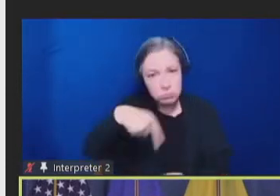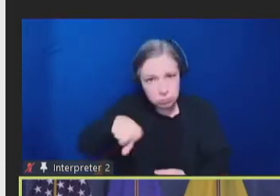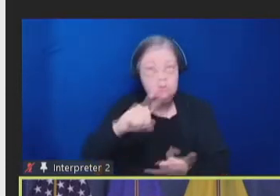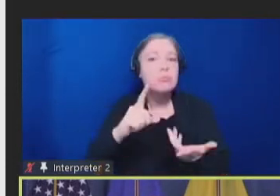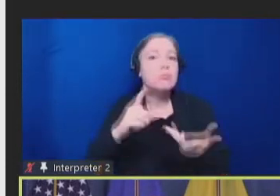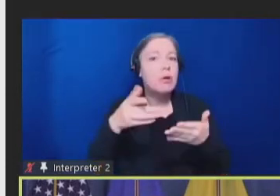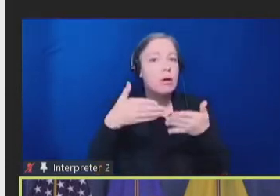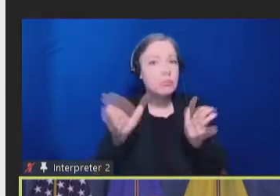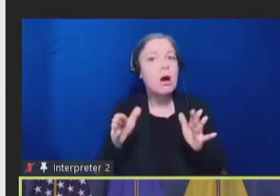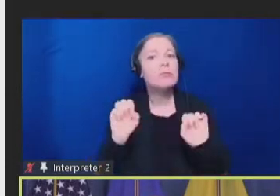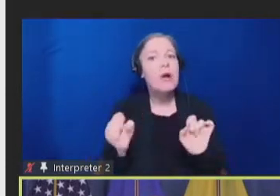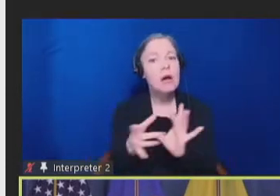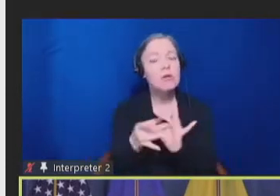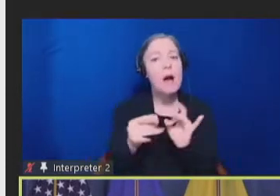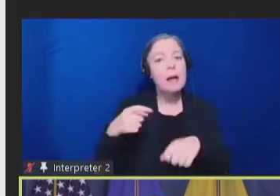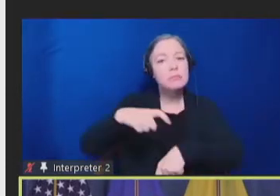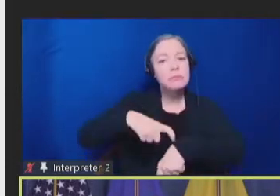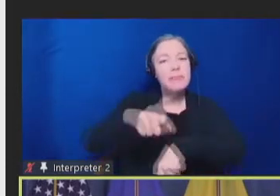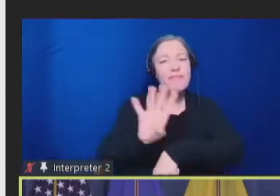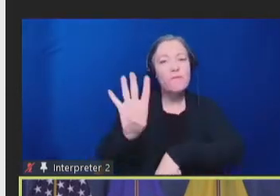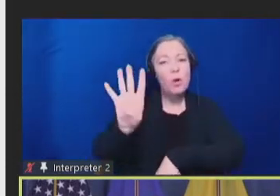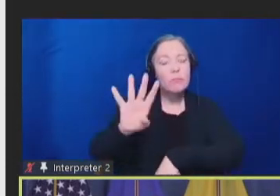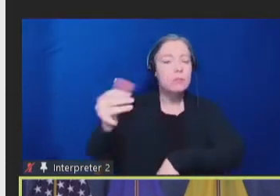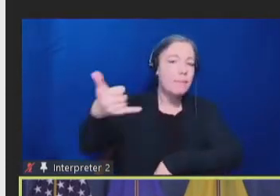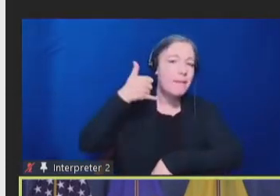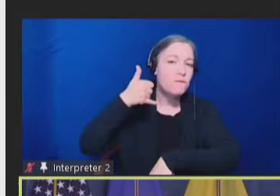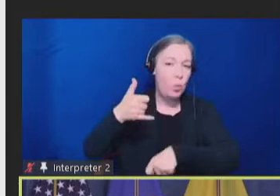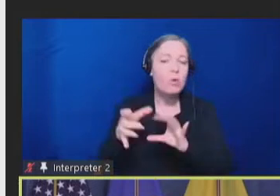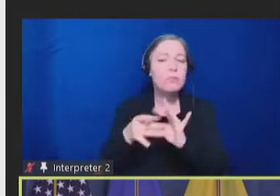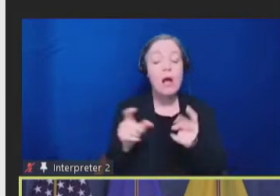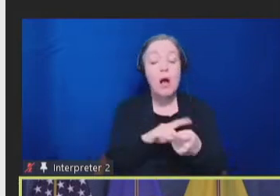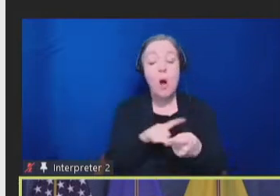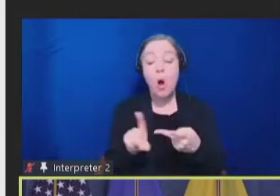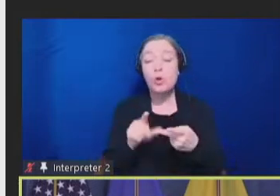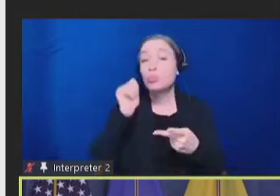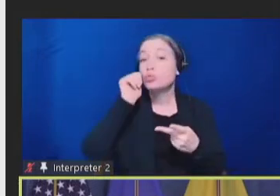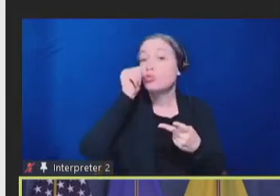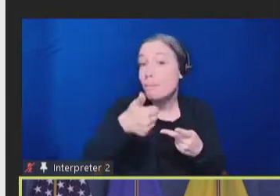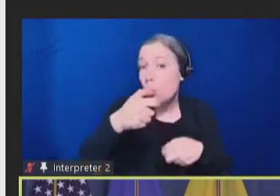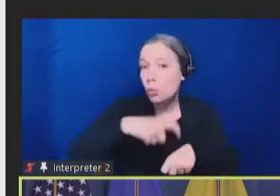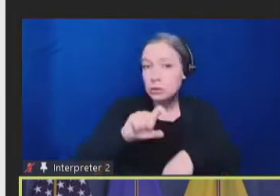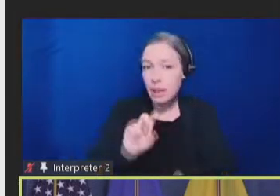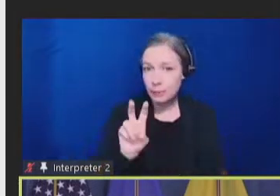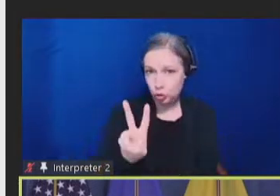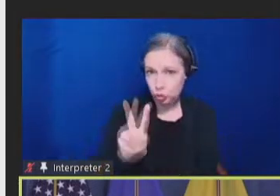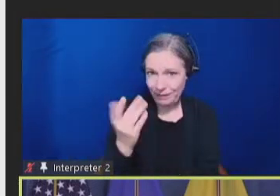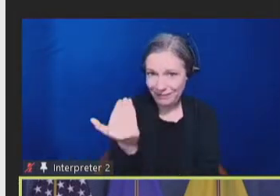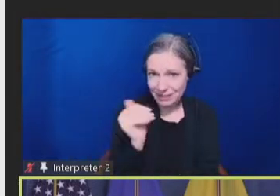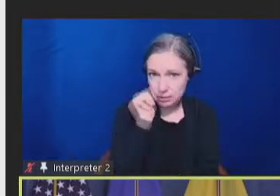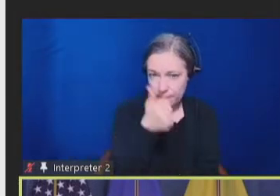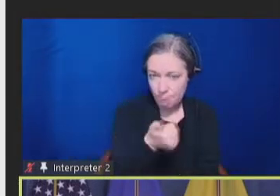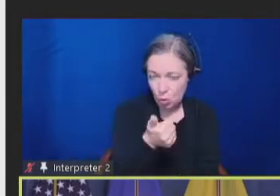by phone at about 4:00 p.m. today and at 2:15 p.m. tomorrow. Now, those are Eastern Time.